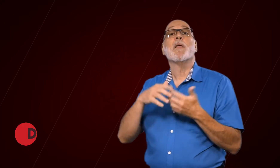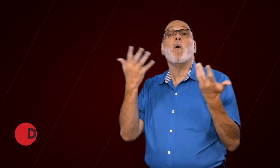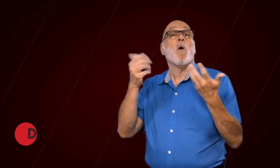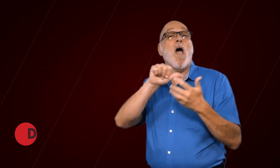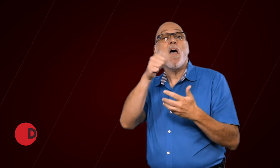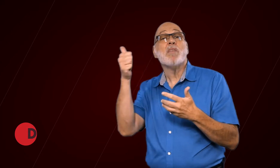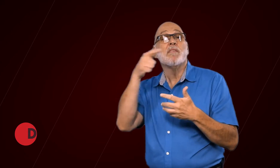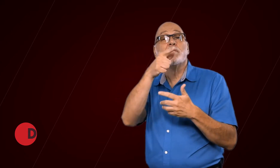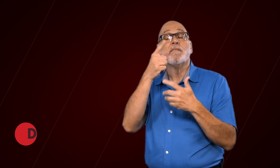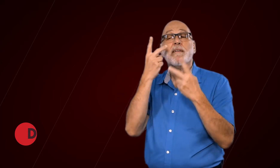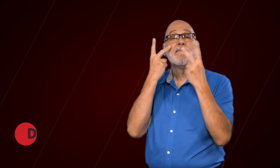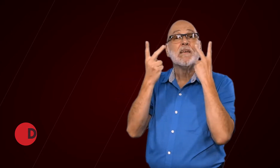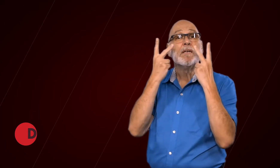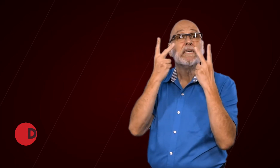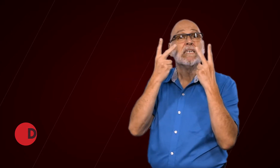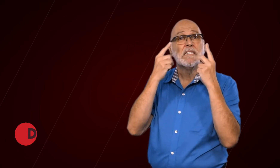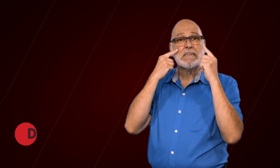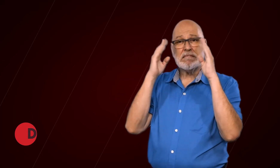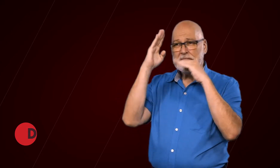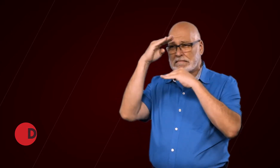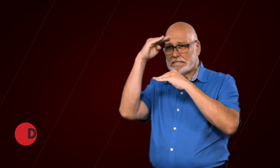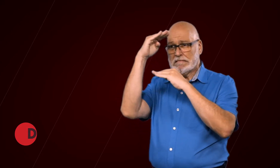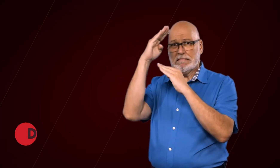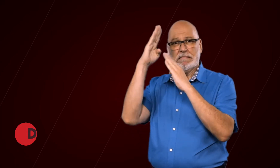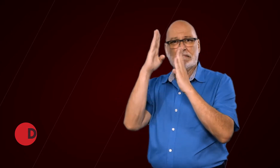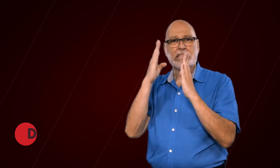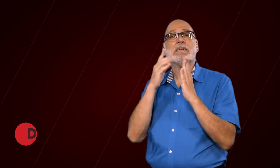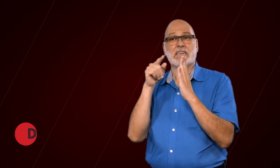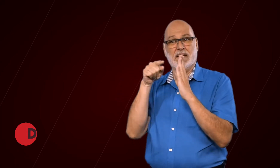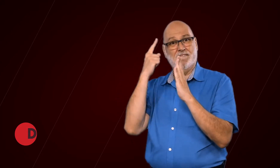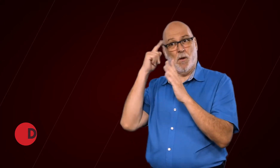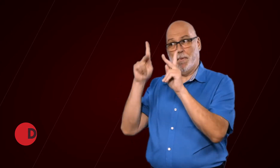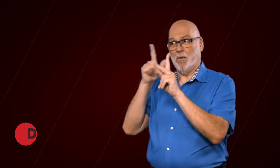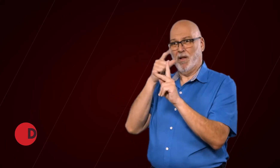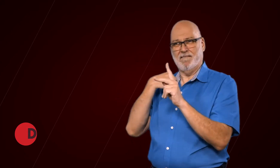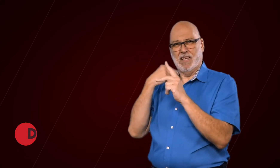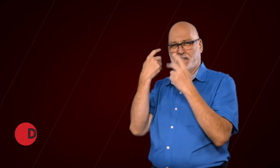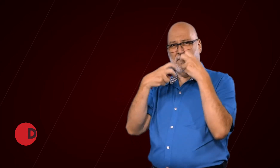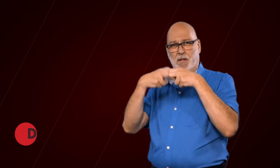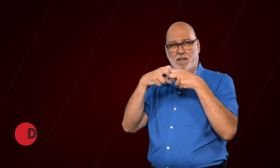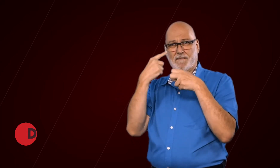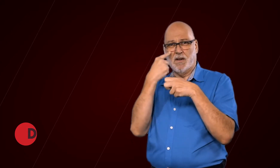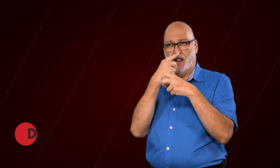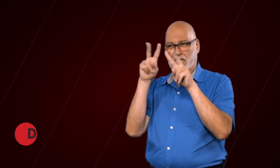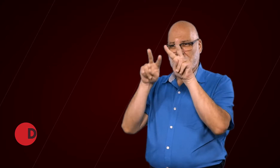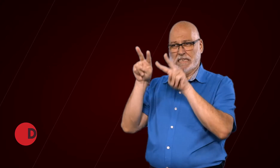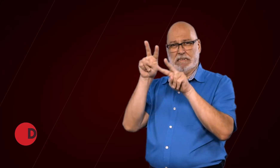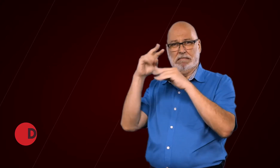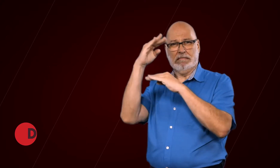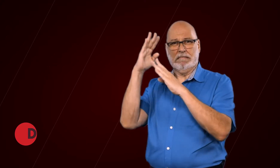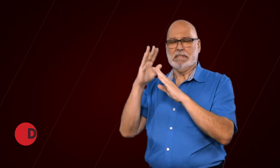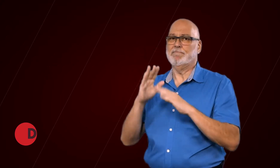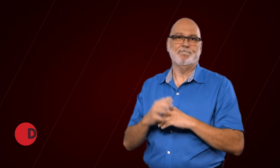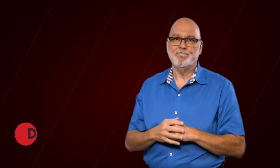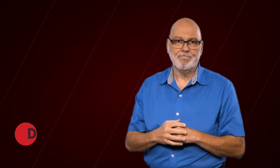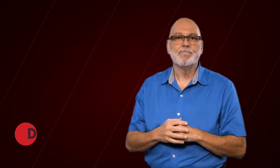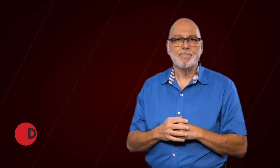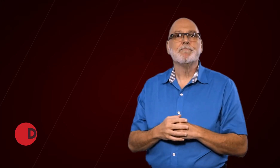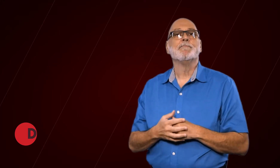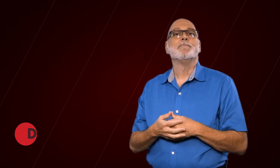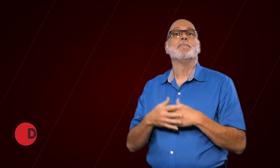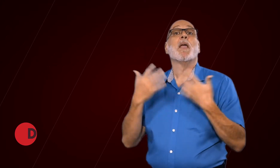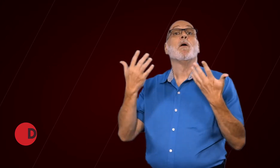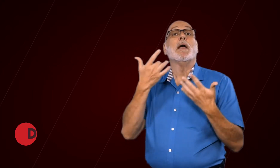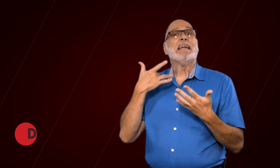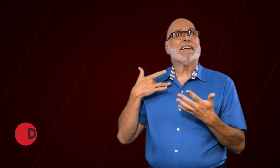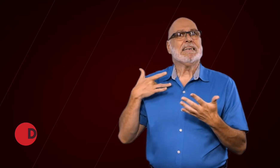situations where a person has a visual or cognitive impairment,